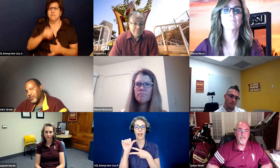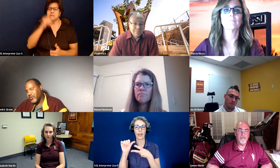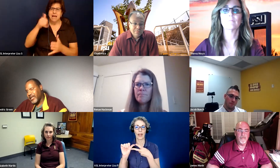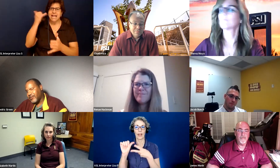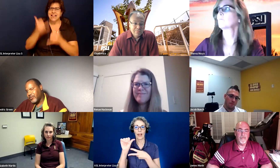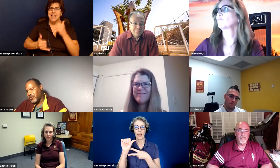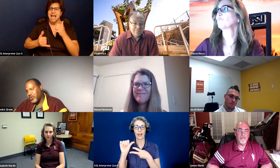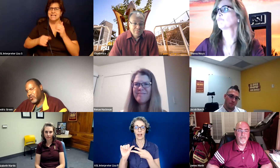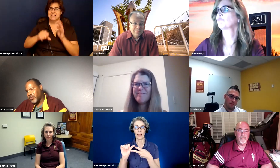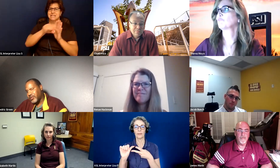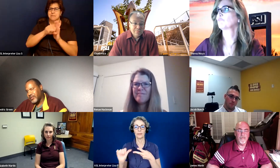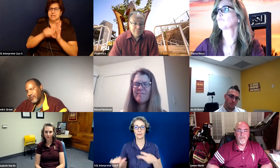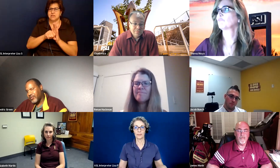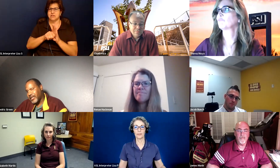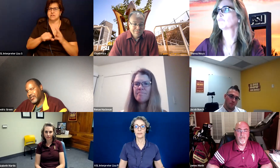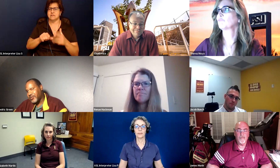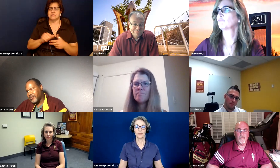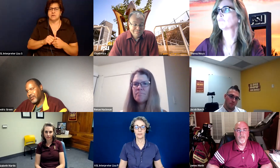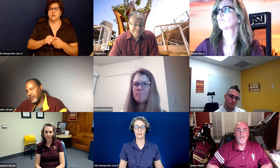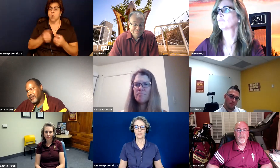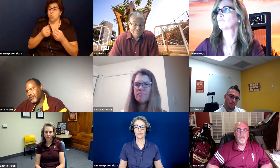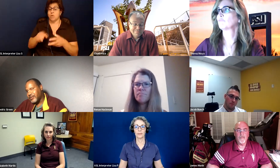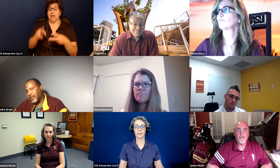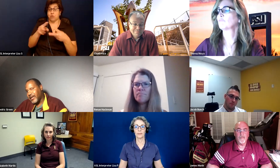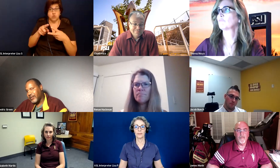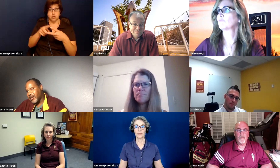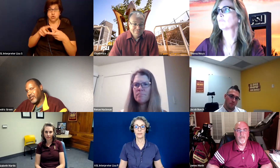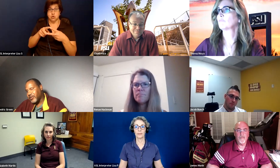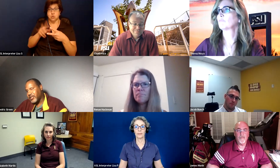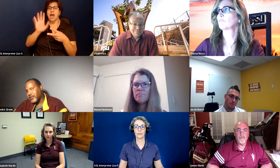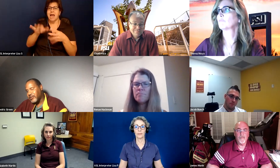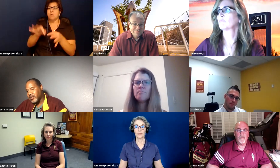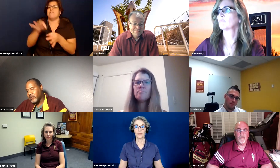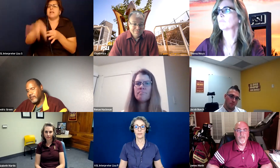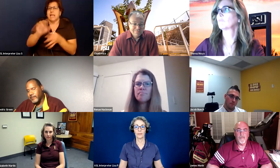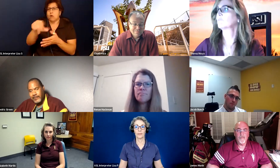So without those two courses, I would have had to delay my graduation. So.